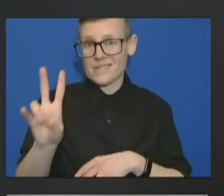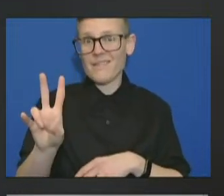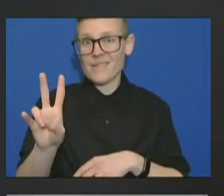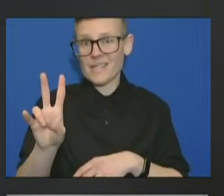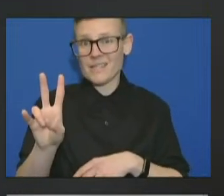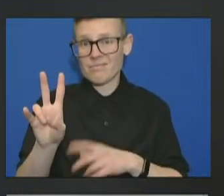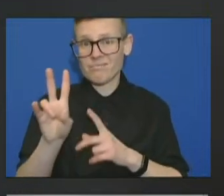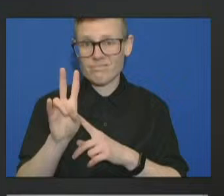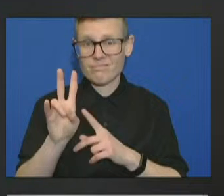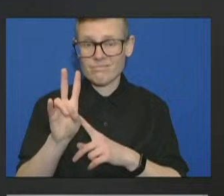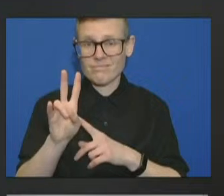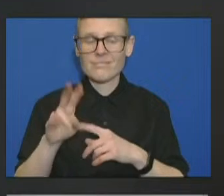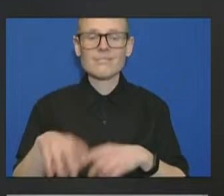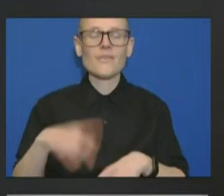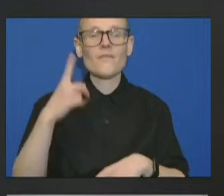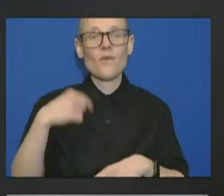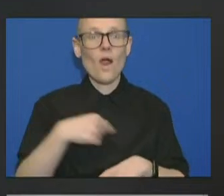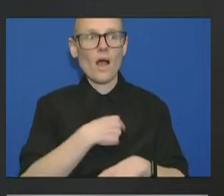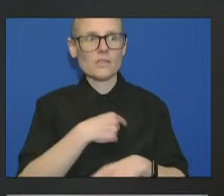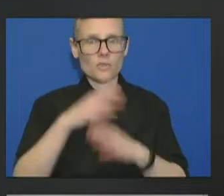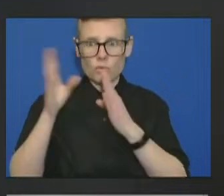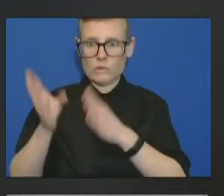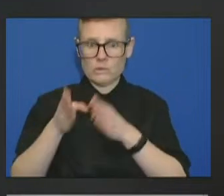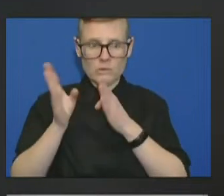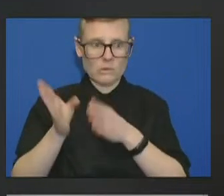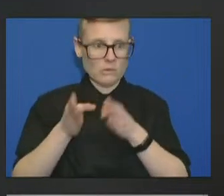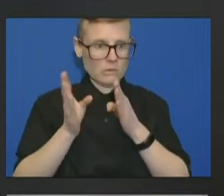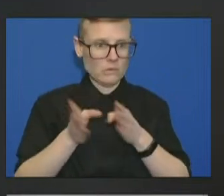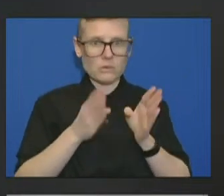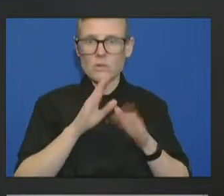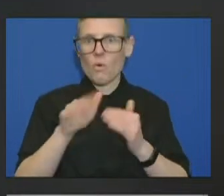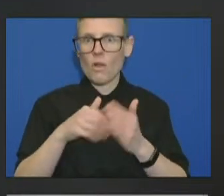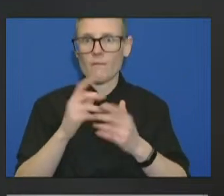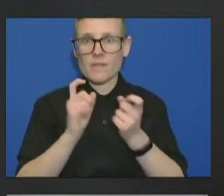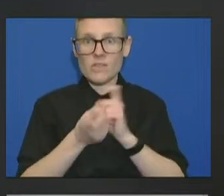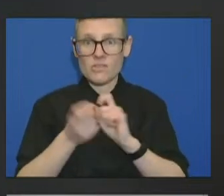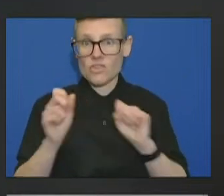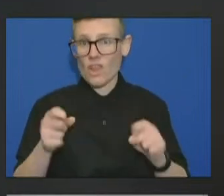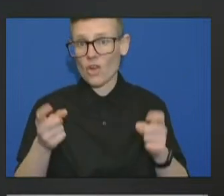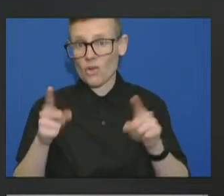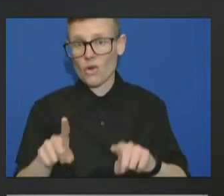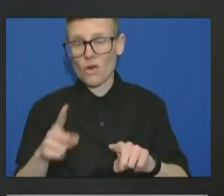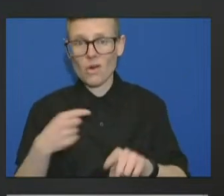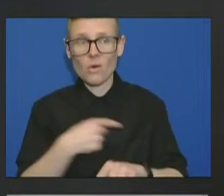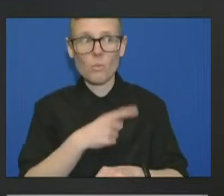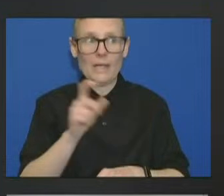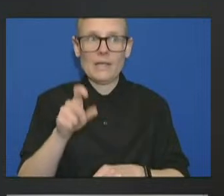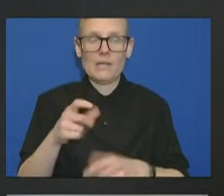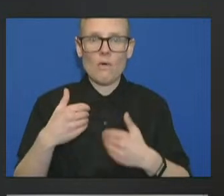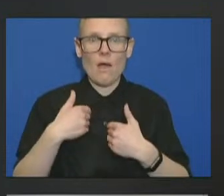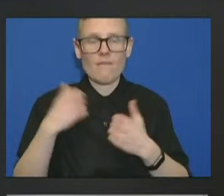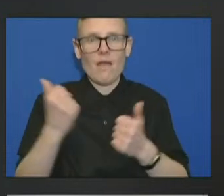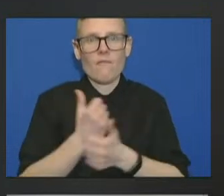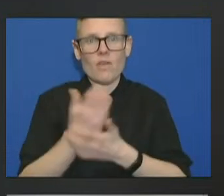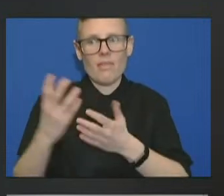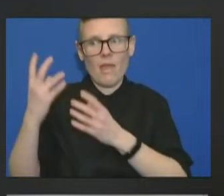schools are going to open in August of 2027, and for us to